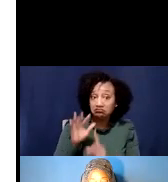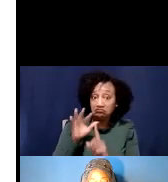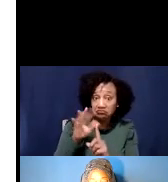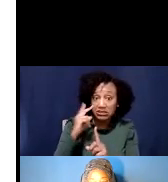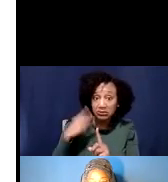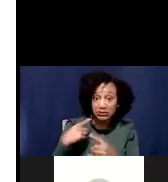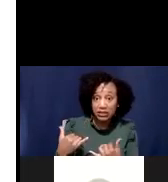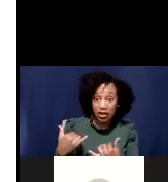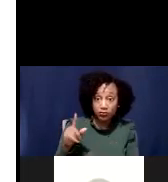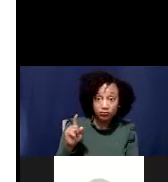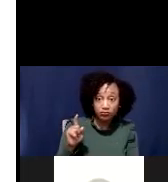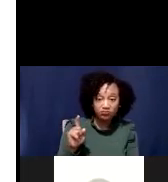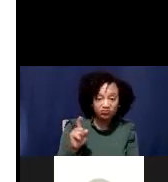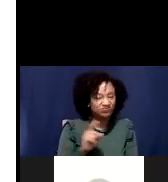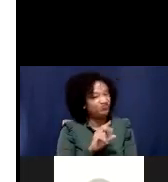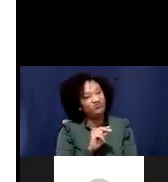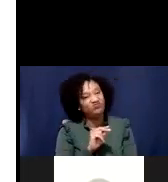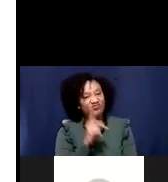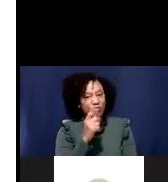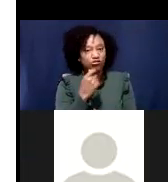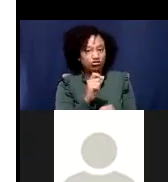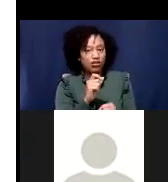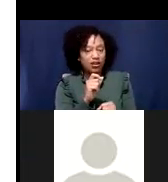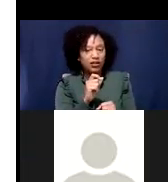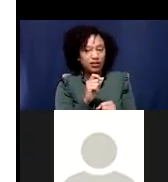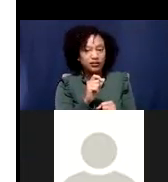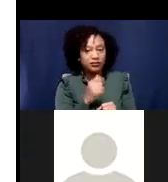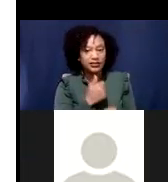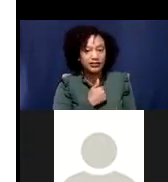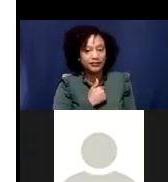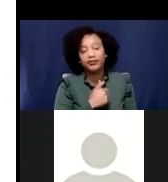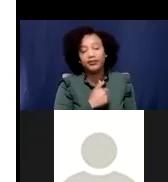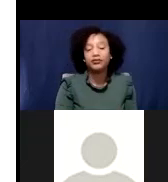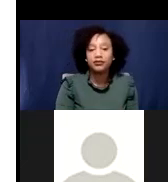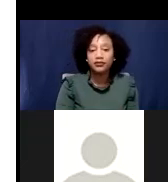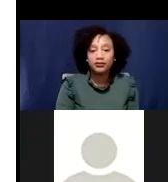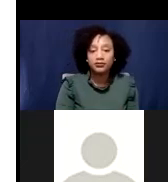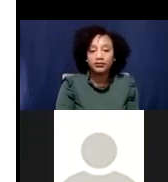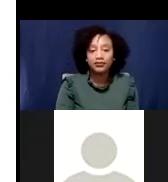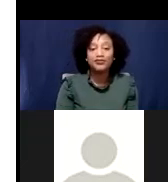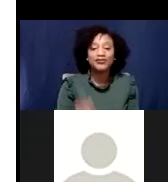to spotlight you as well. Add spotlight, okay, there we go. It's working now.